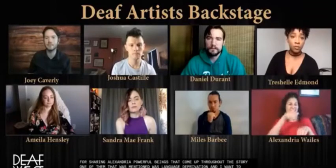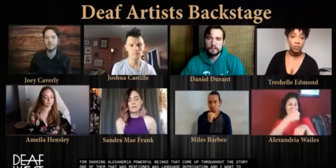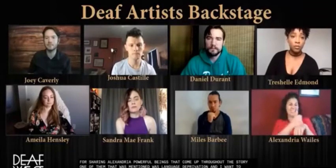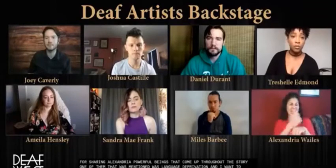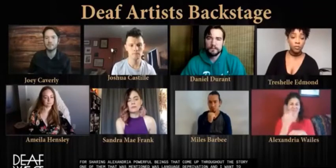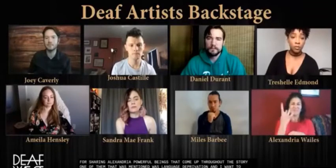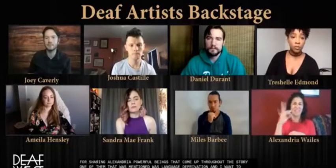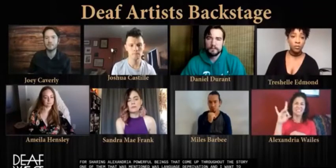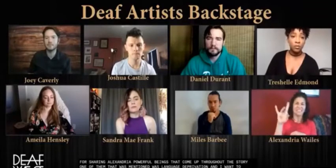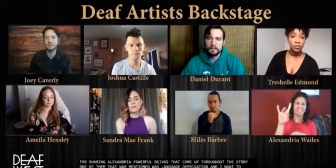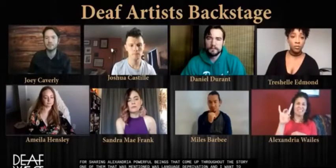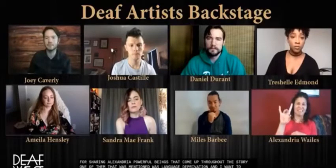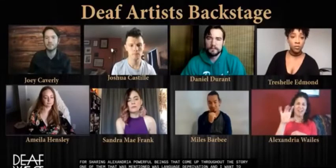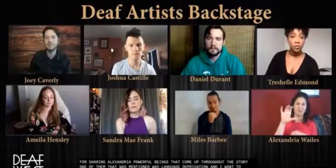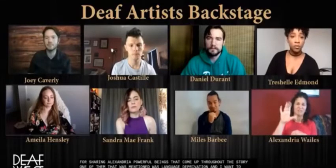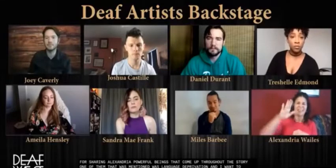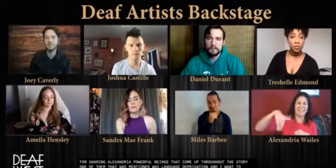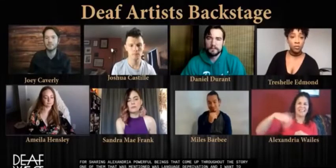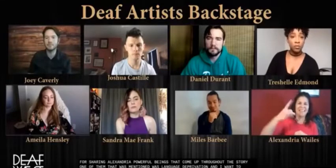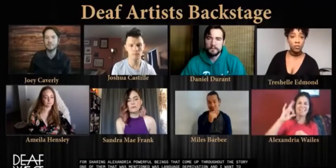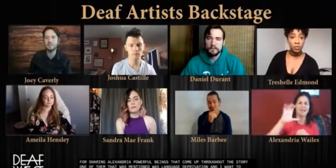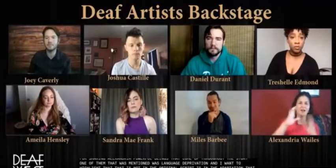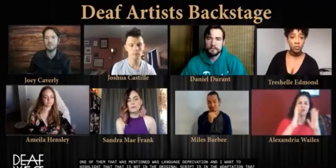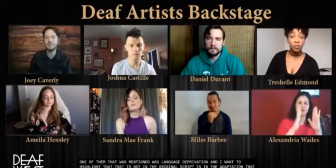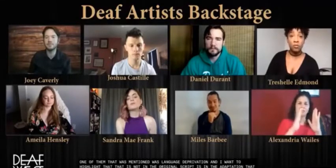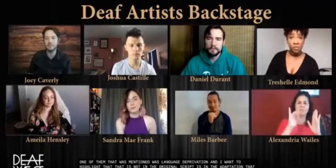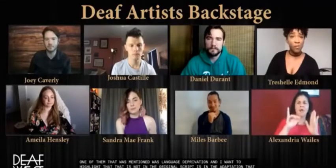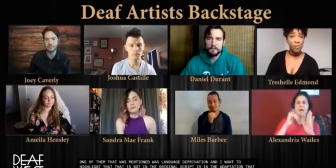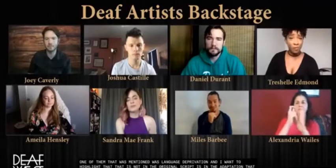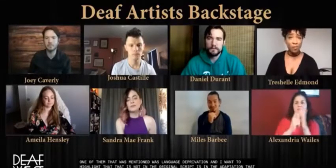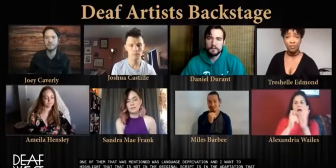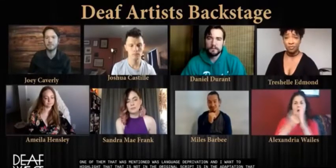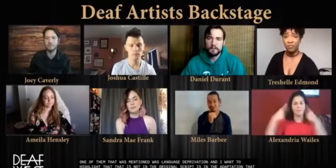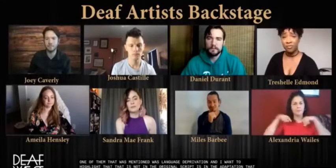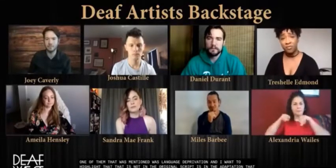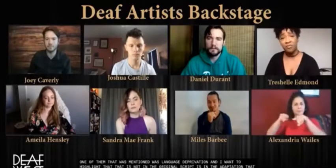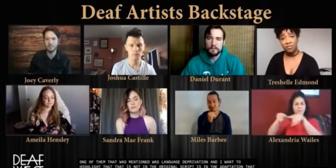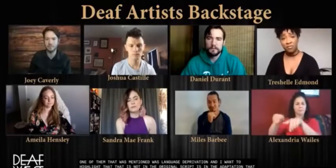Because during that time of ‘Spring Awakening’ this is set in the late 1800s.